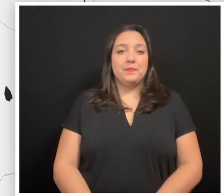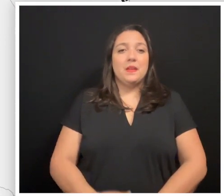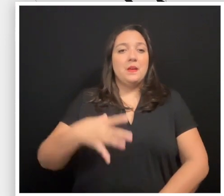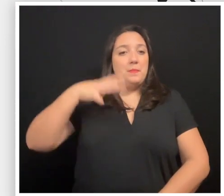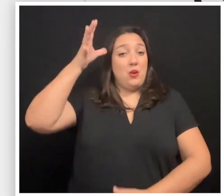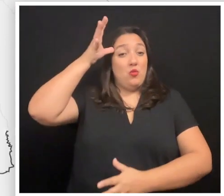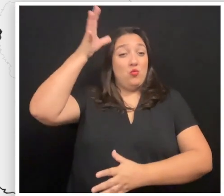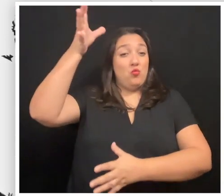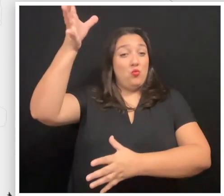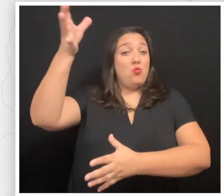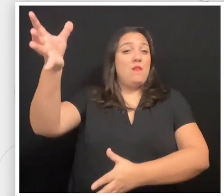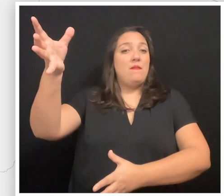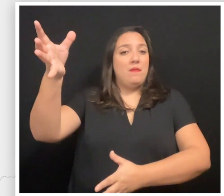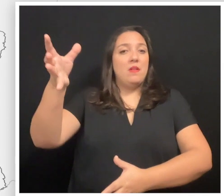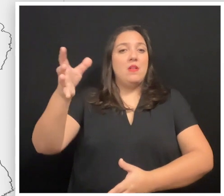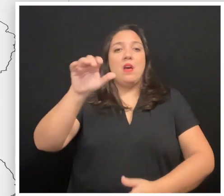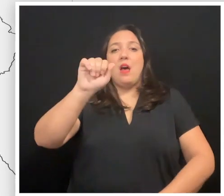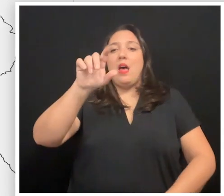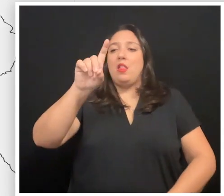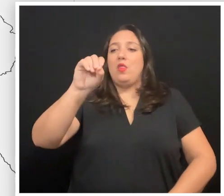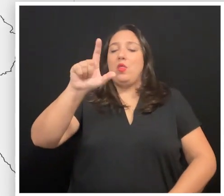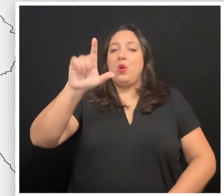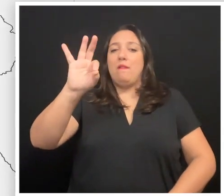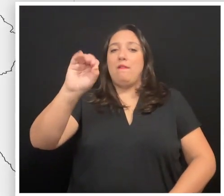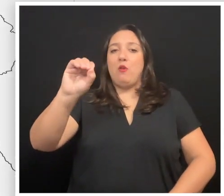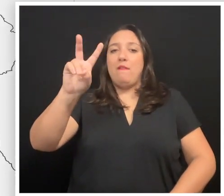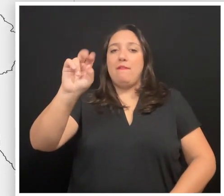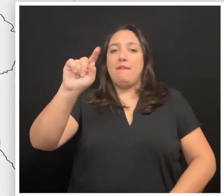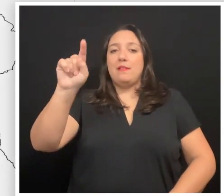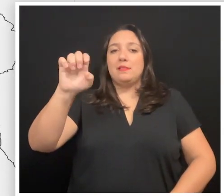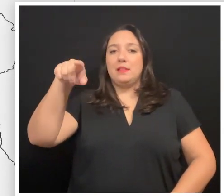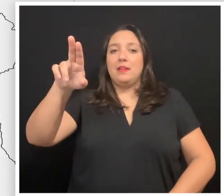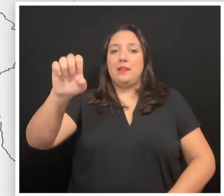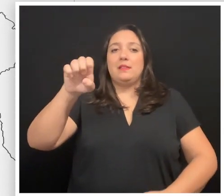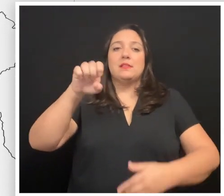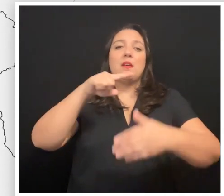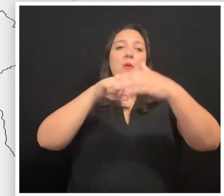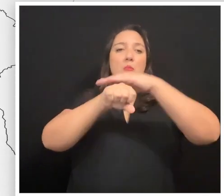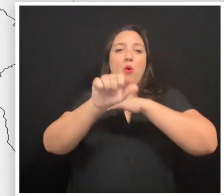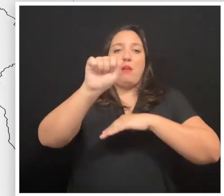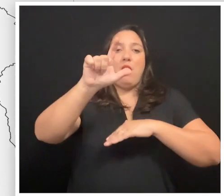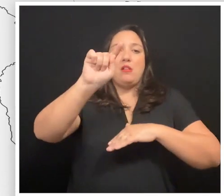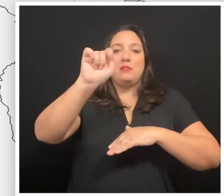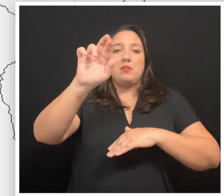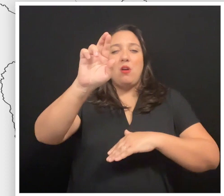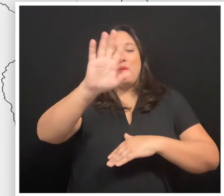My great great grandfather Adolfo Vasquez was born in Altar senora Which is about two hours South of Tucson.